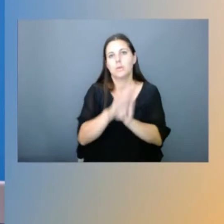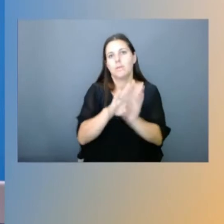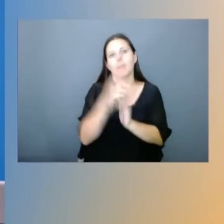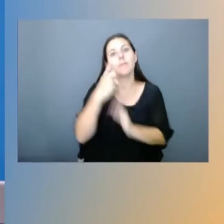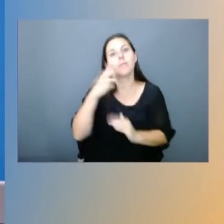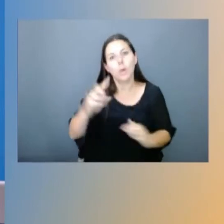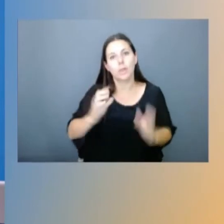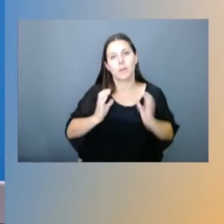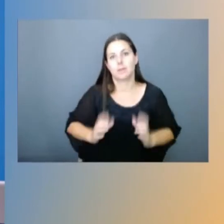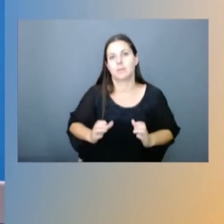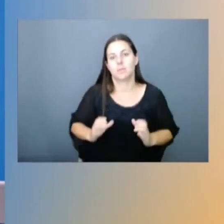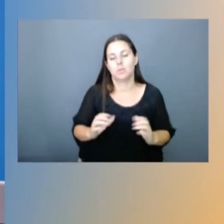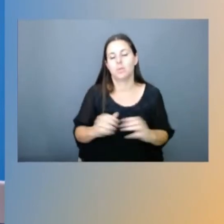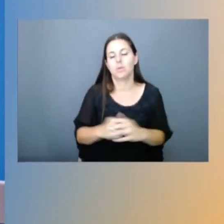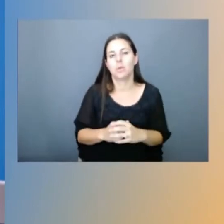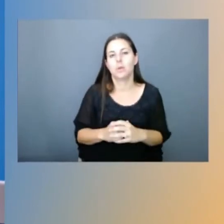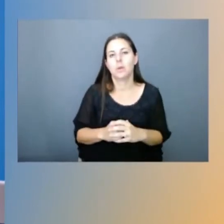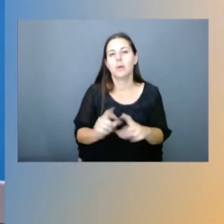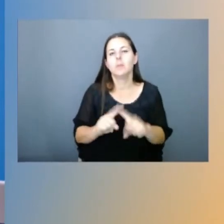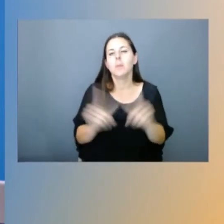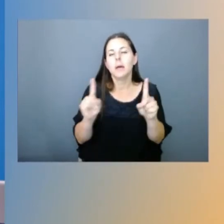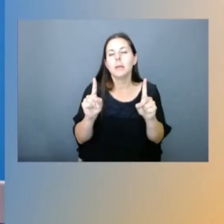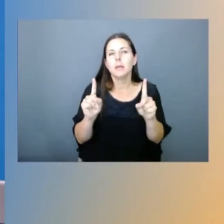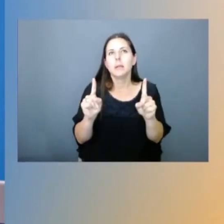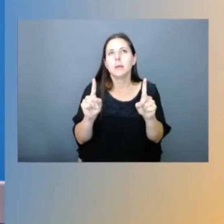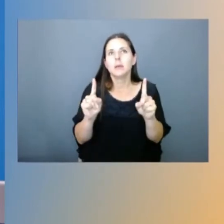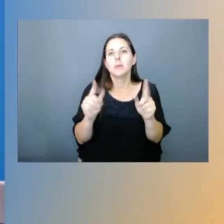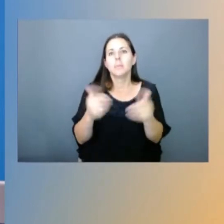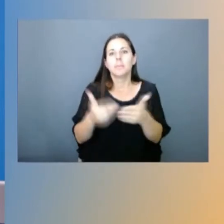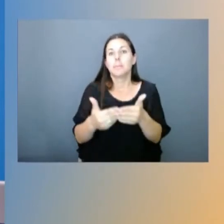But before we even put the Nitro SSDs